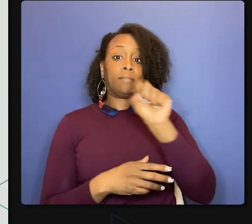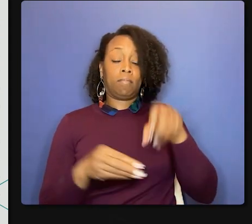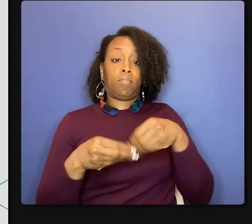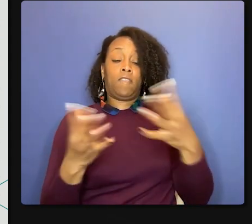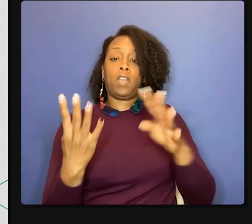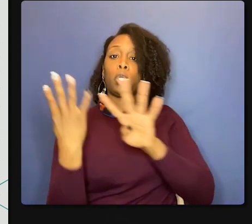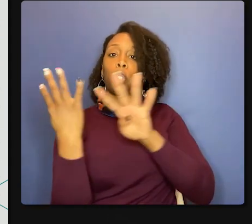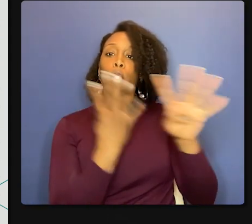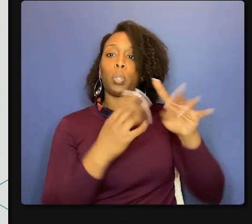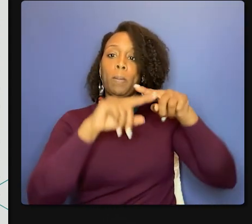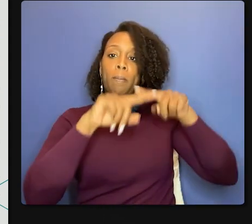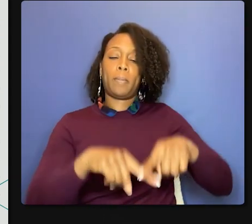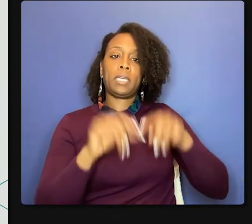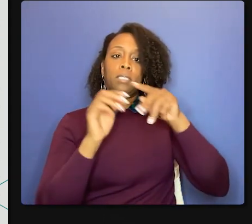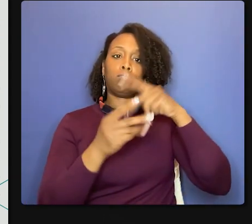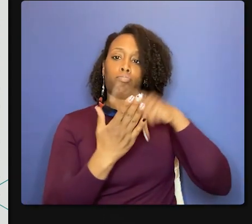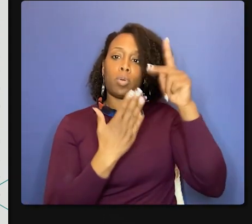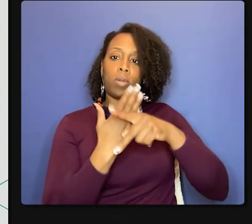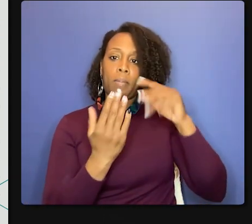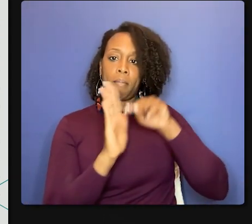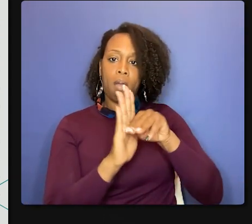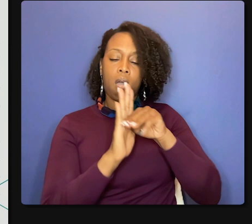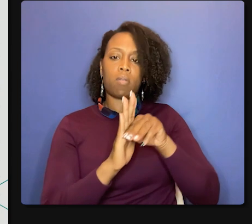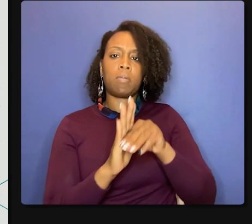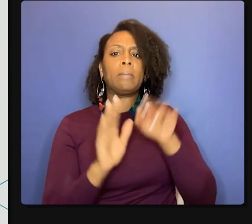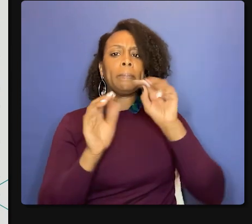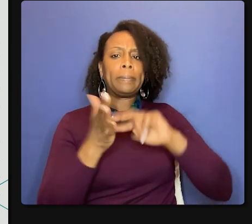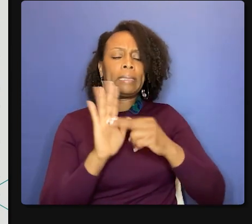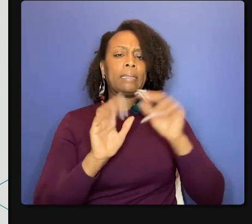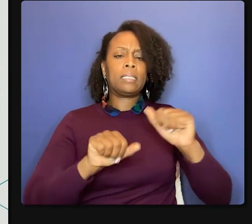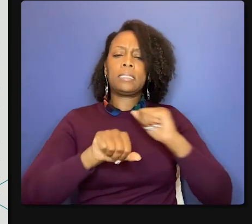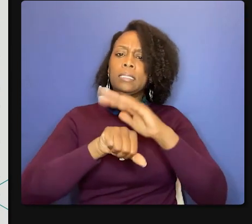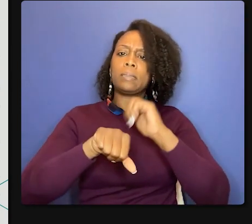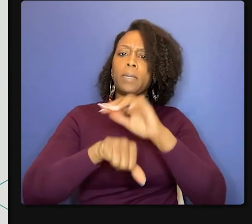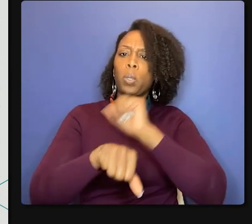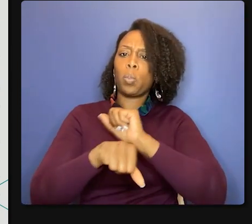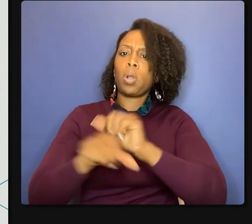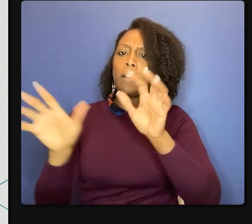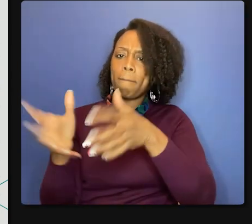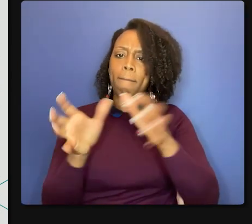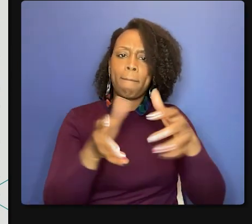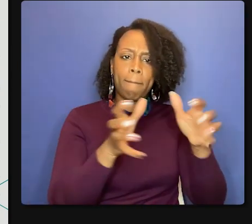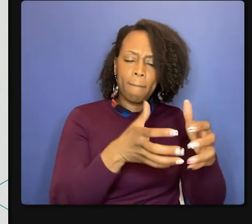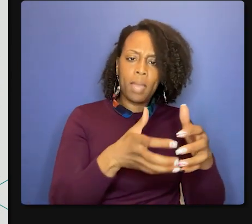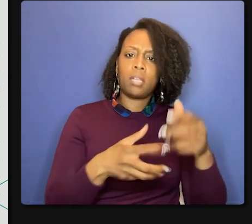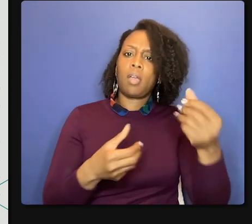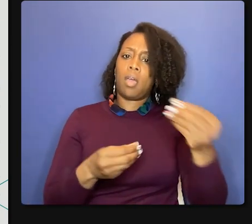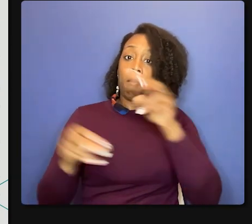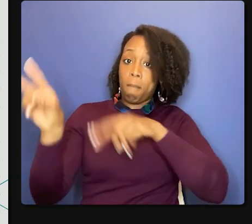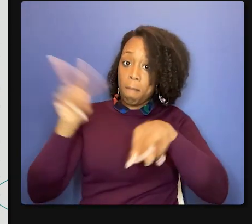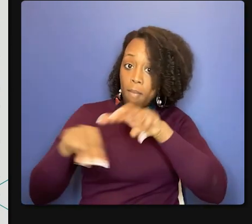So DirectStorage provides a queue-based programming model. Now this enables you to submit work in batches